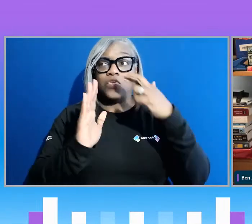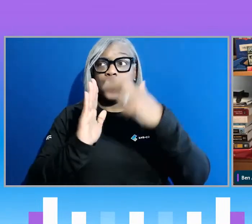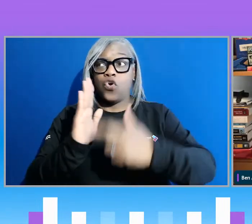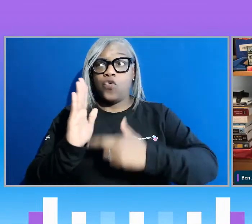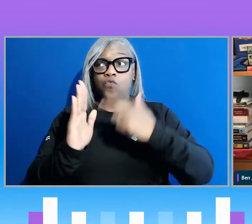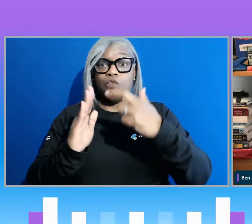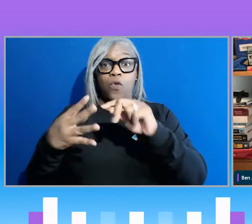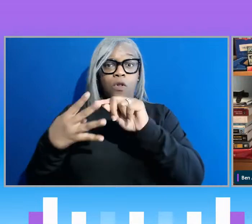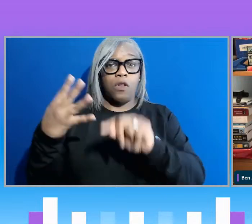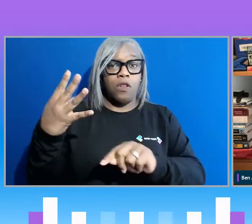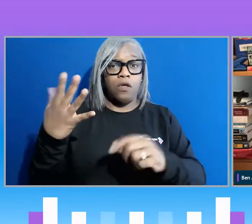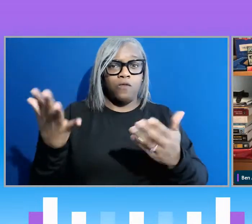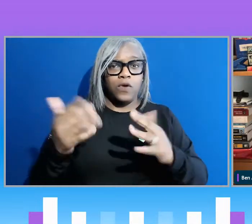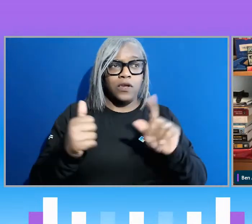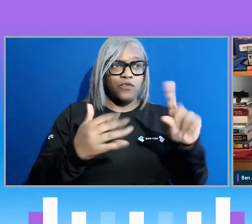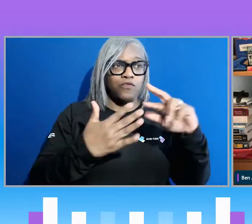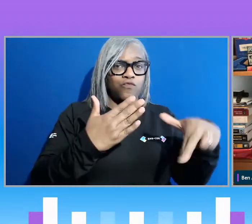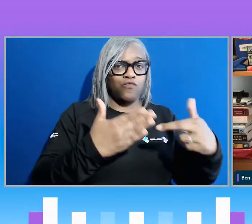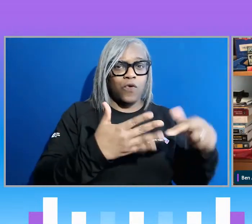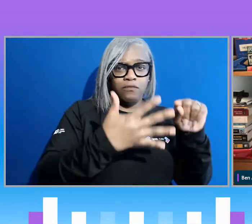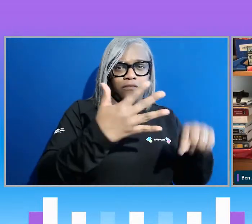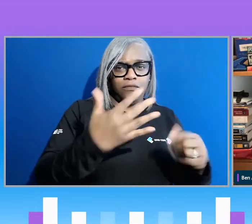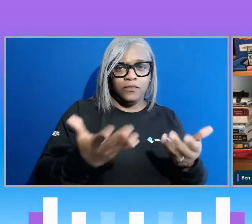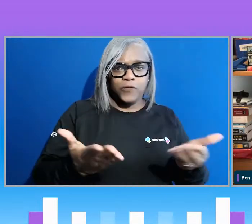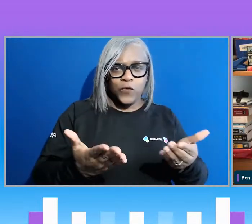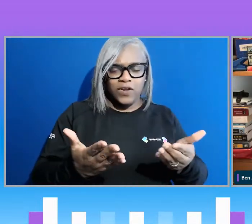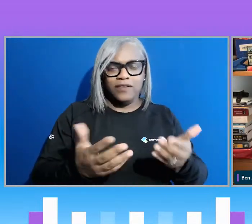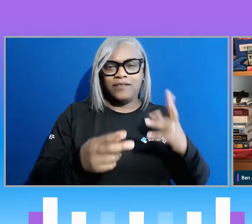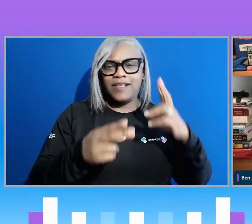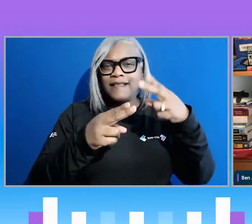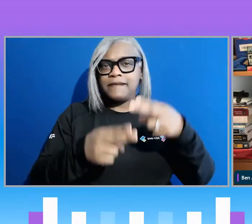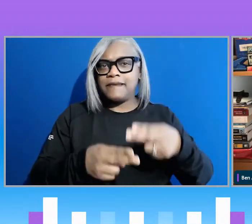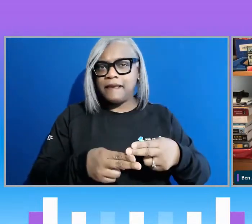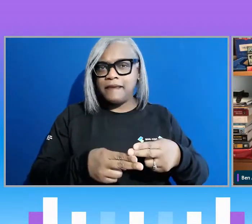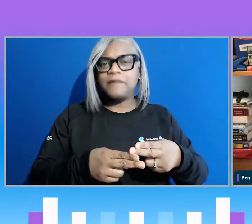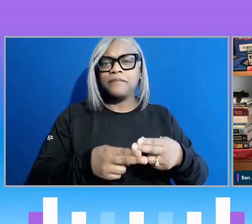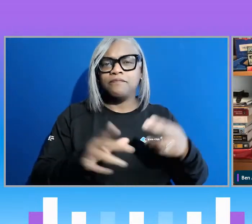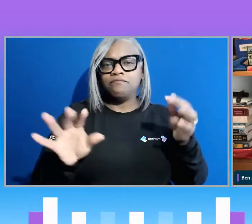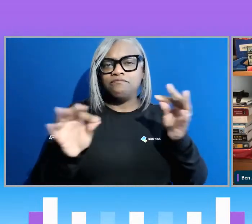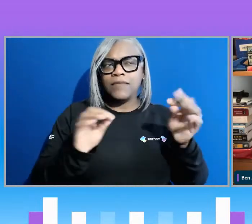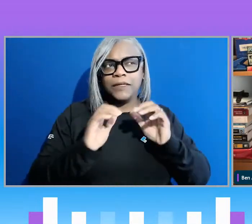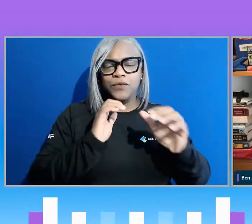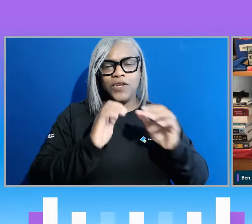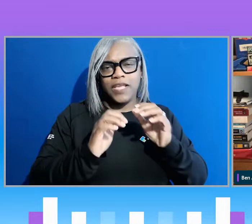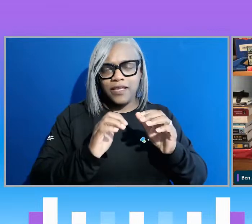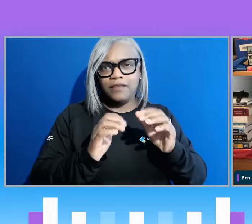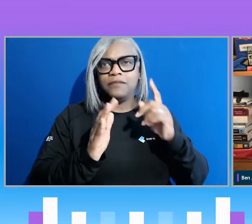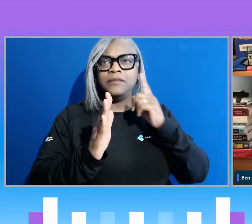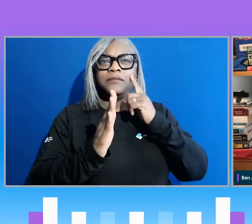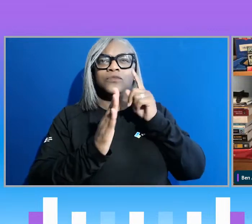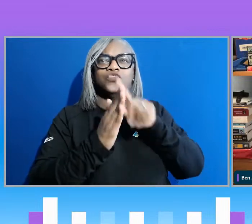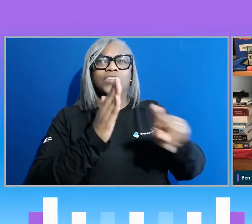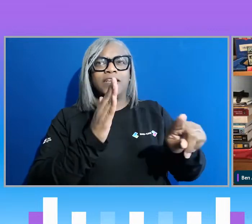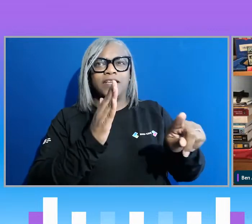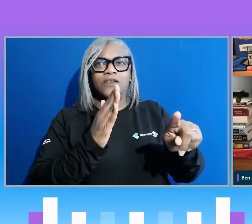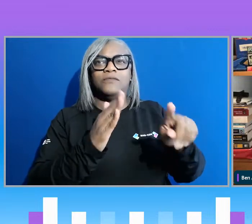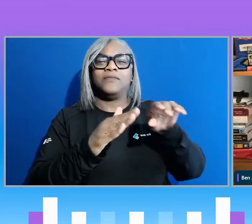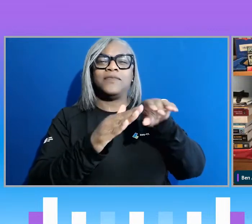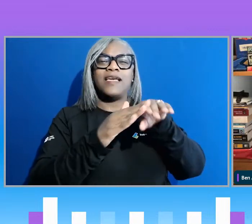accessible name should be, things like that. Yeah. Check out Ax for designers. If you